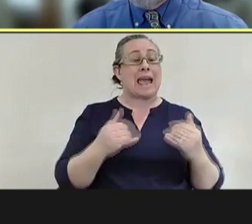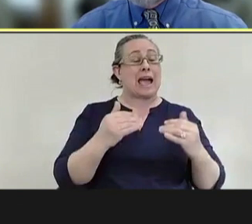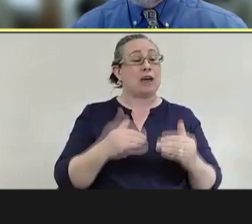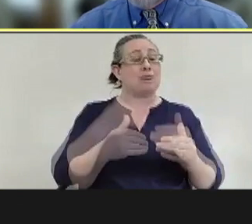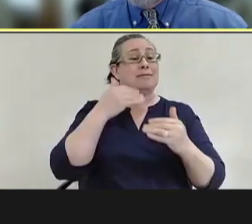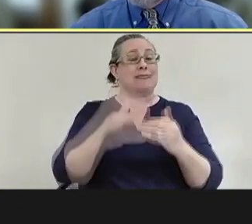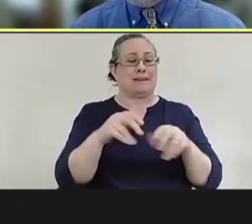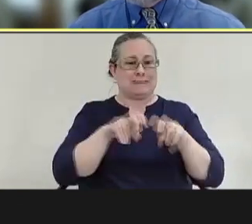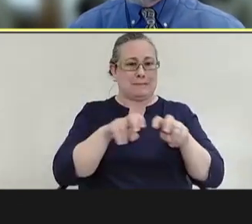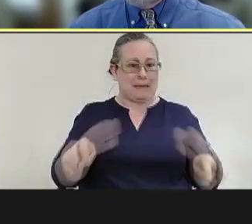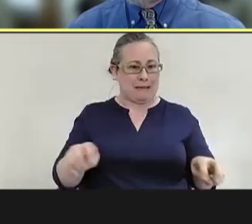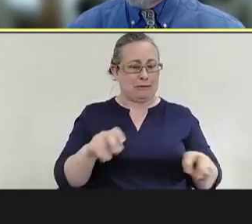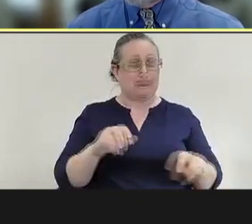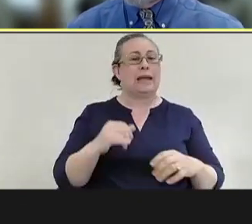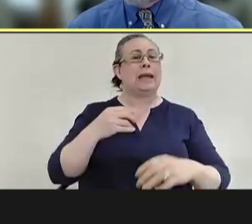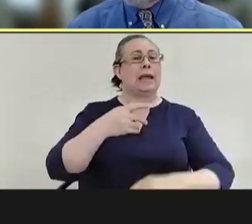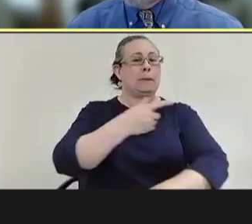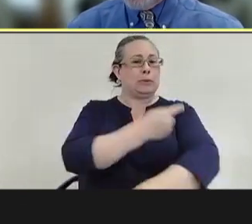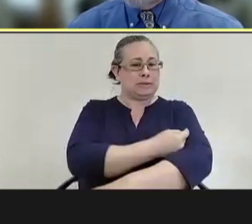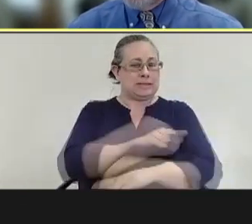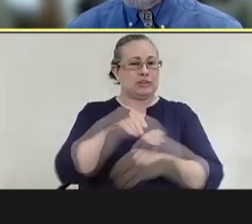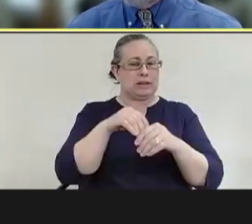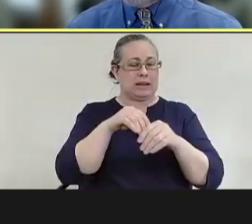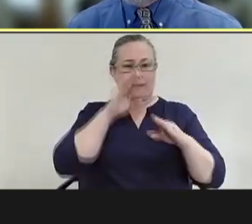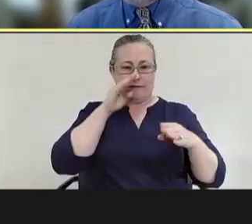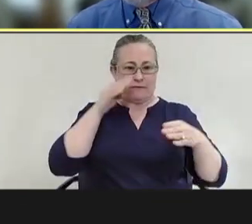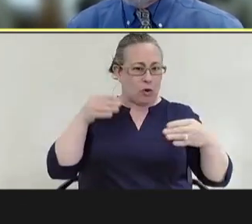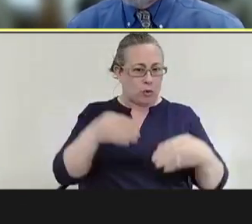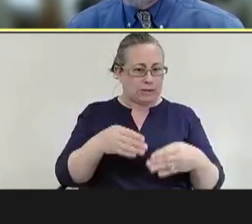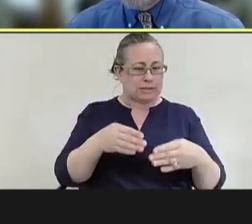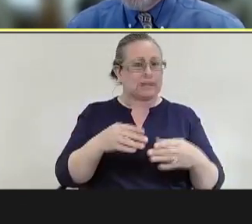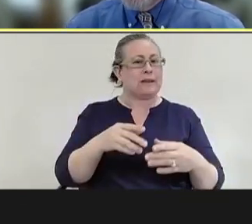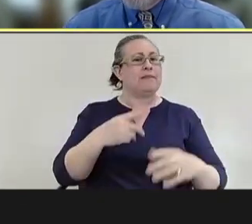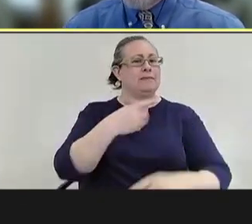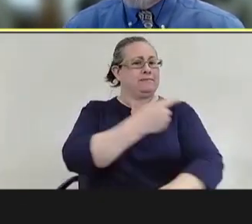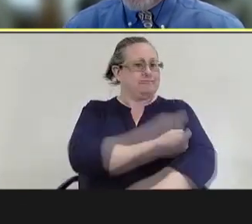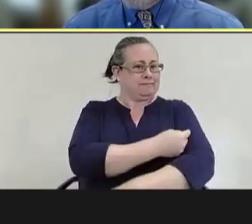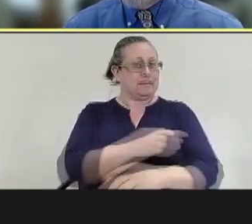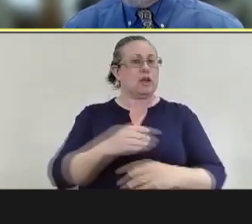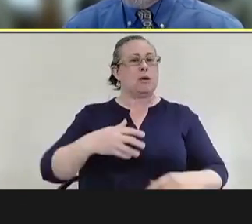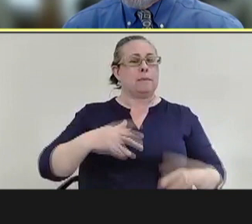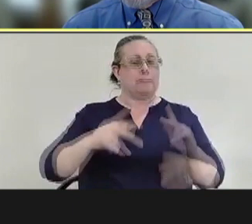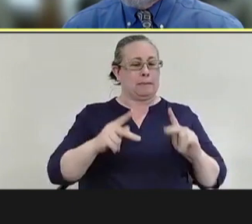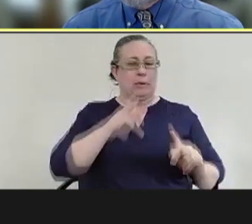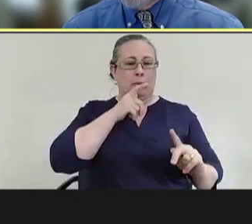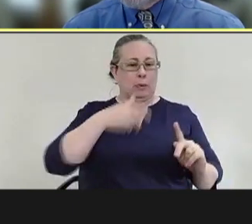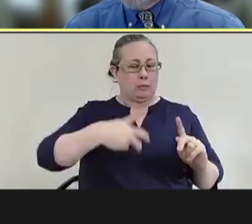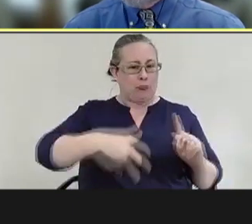which is Immunization in Focus: Vaccinating Pregnant People. The science is clear. Maternal